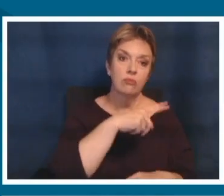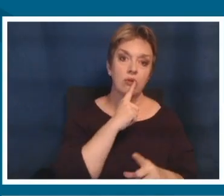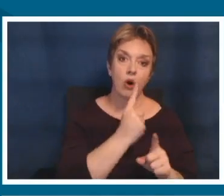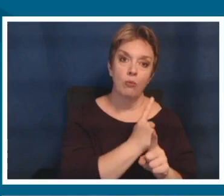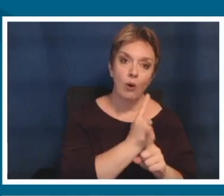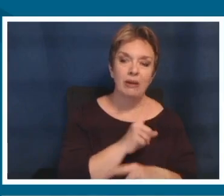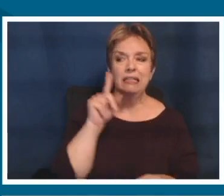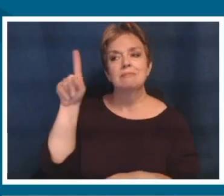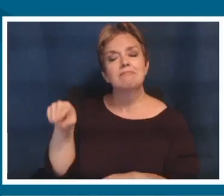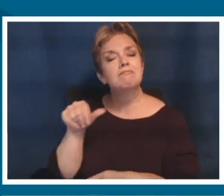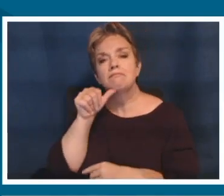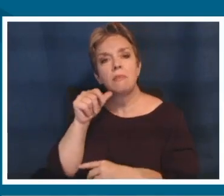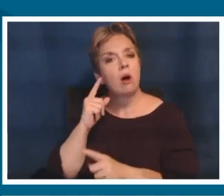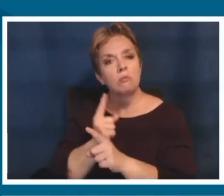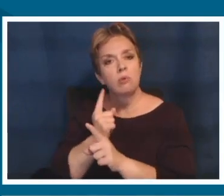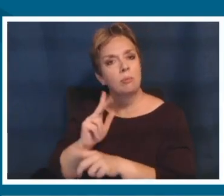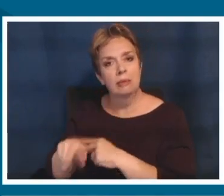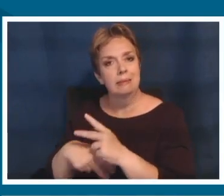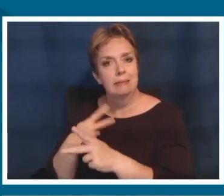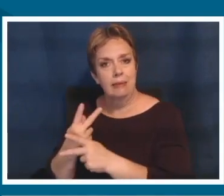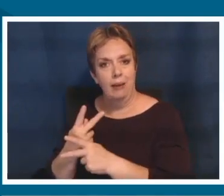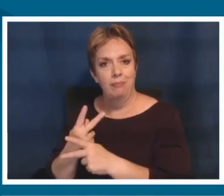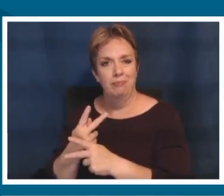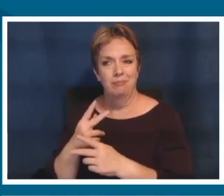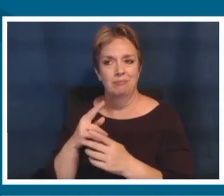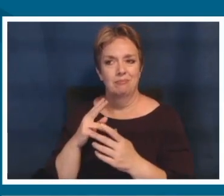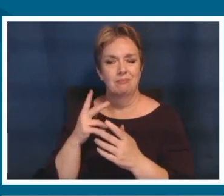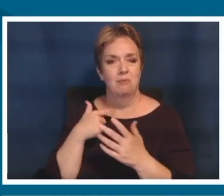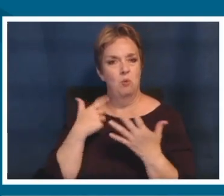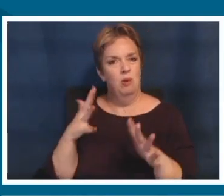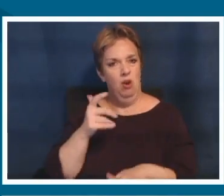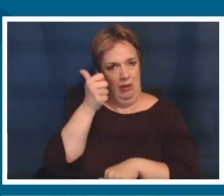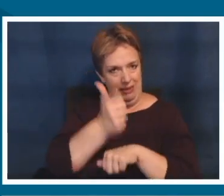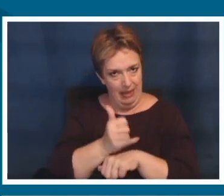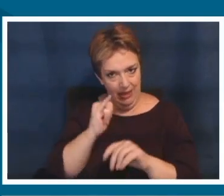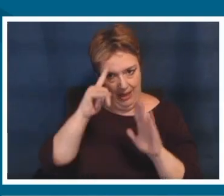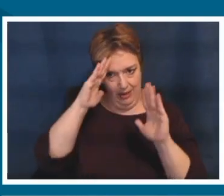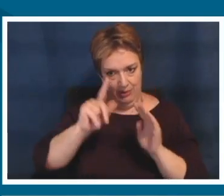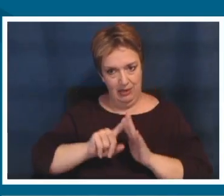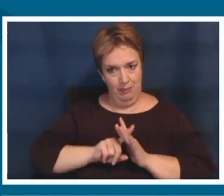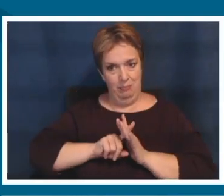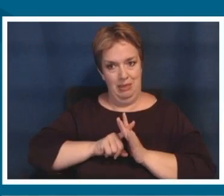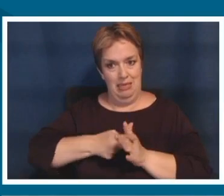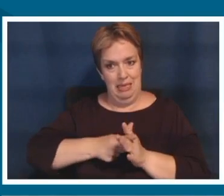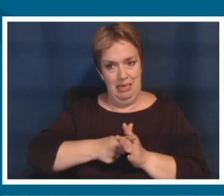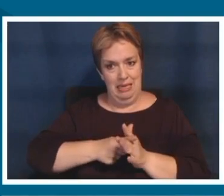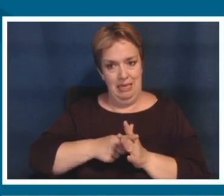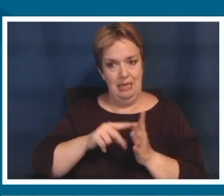you you know that came with setting the expectation and then students met the